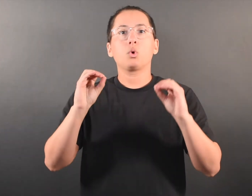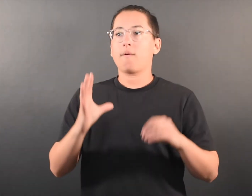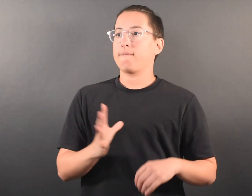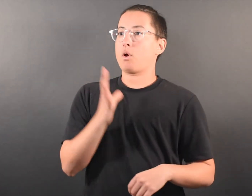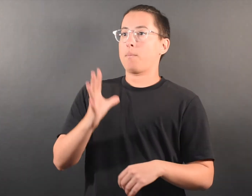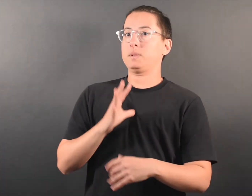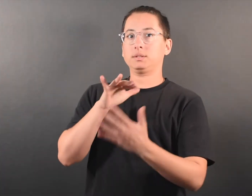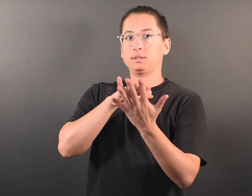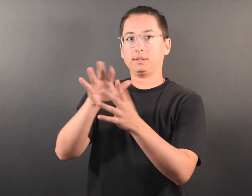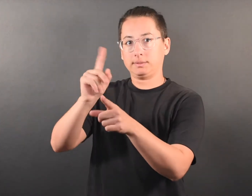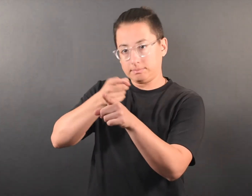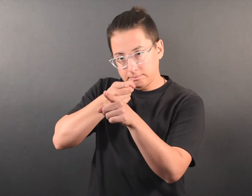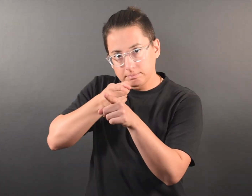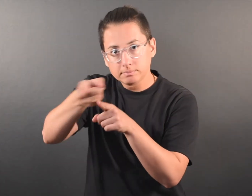While there are no formal studies,